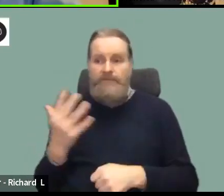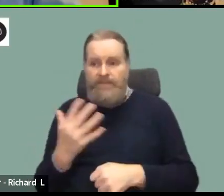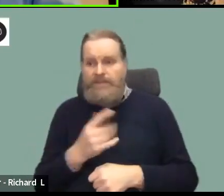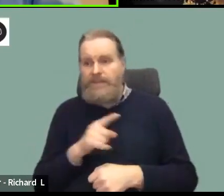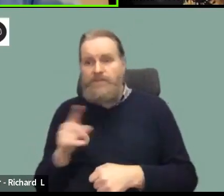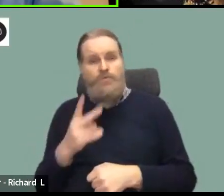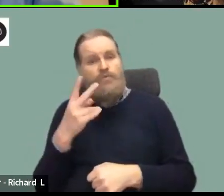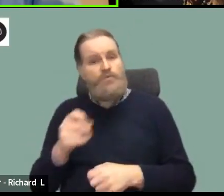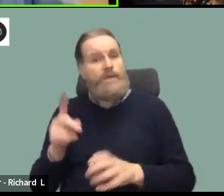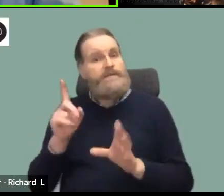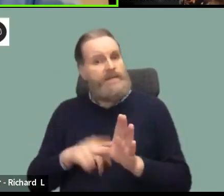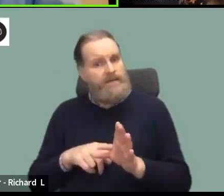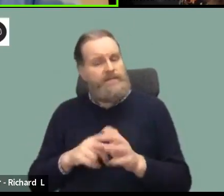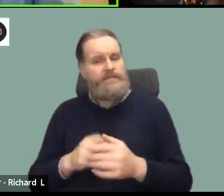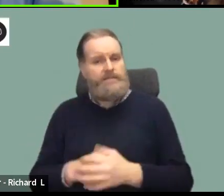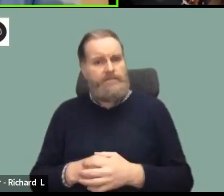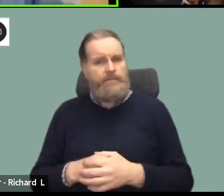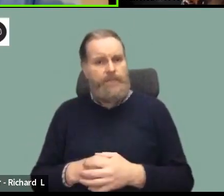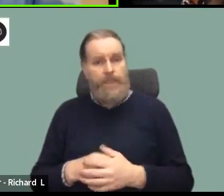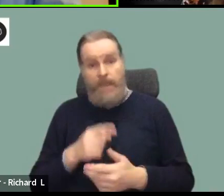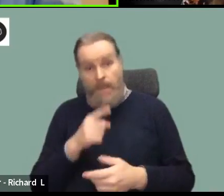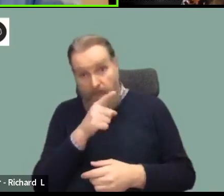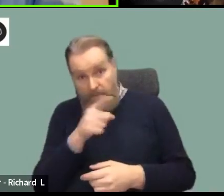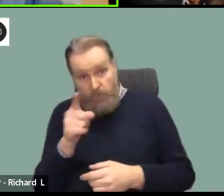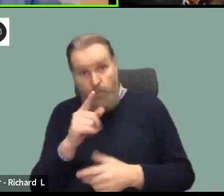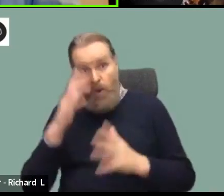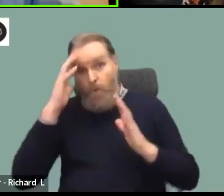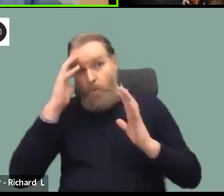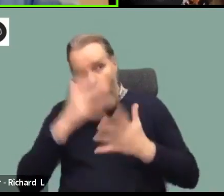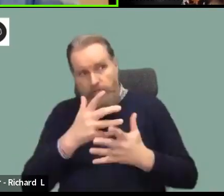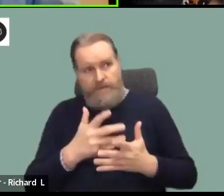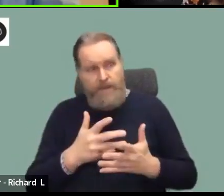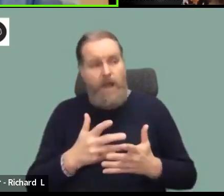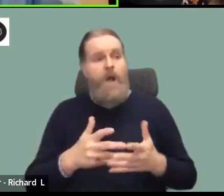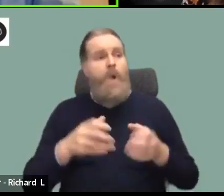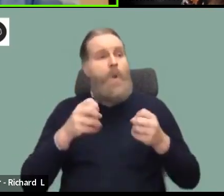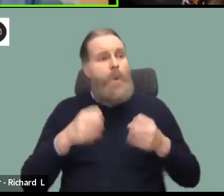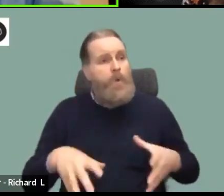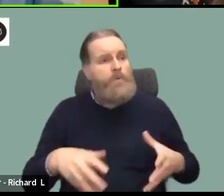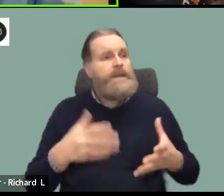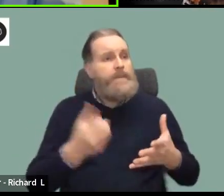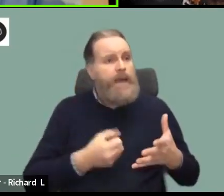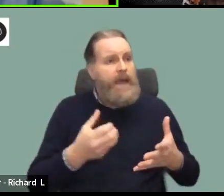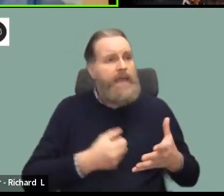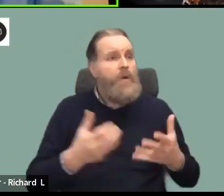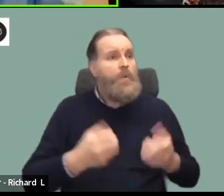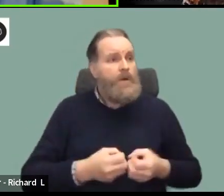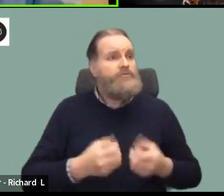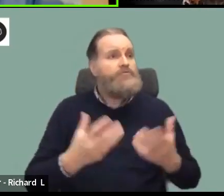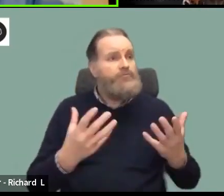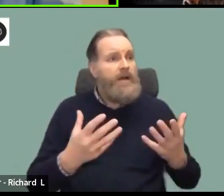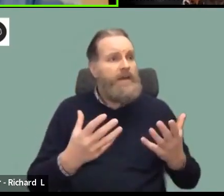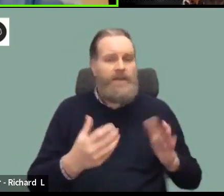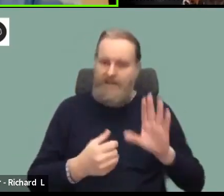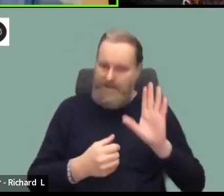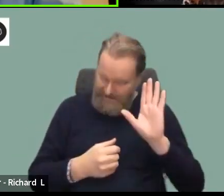It also means that people worried about Losing paid for anyone. day now The National strikes will The National strikes will see that when we asked that question.